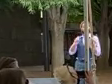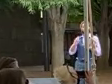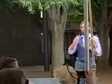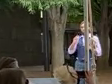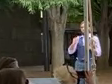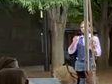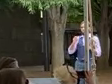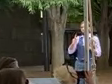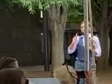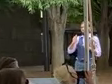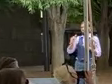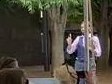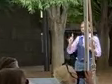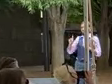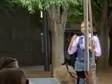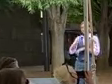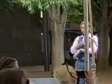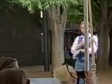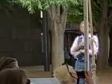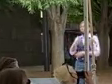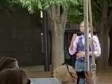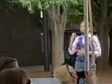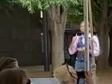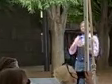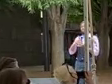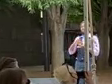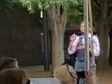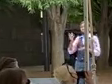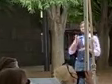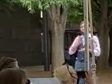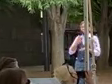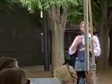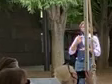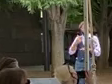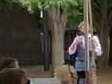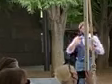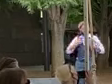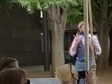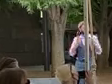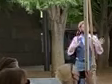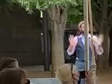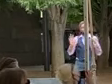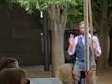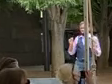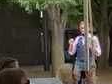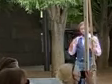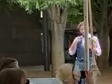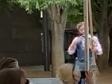The doctors there didn't tell me my life as I knew it was over, no one said you can't, no one said you won't.